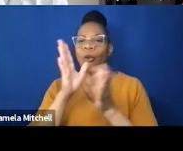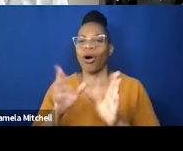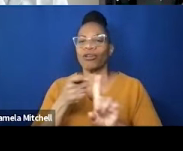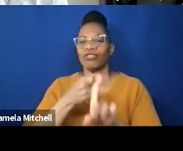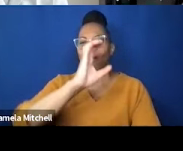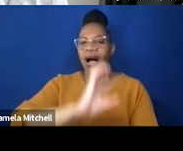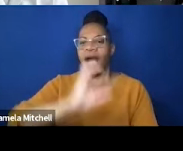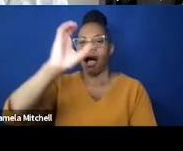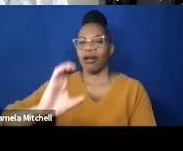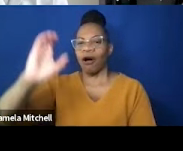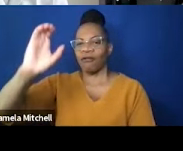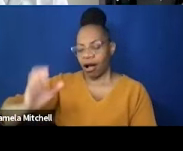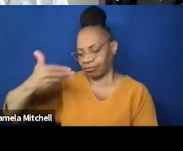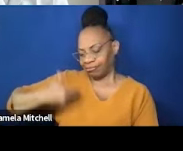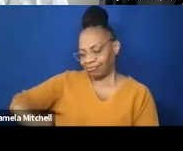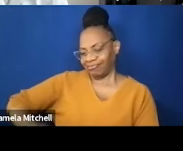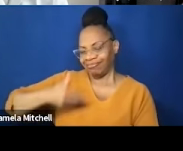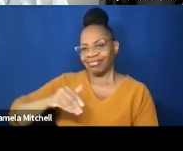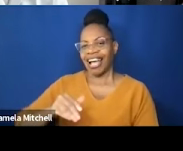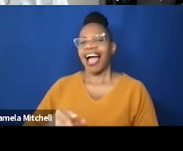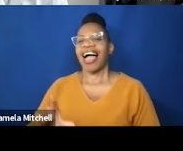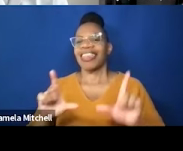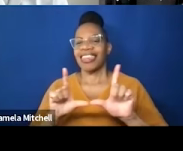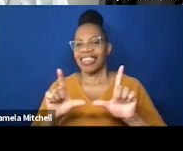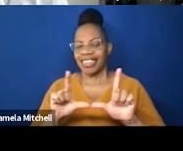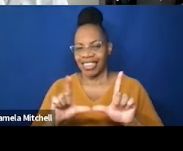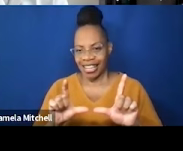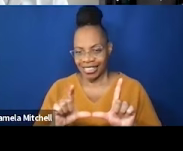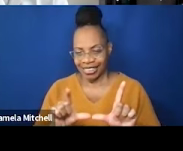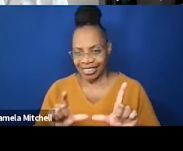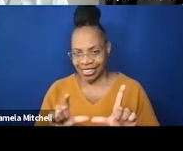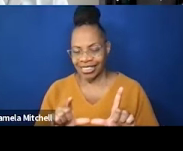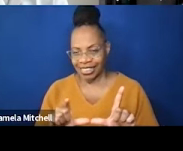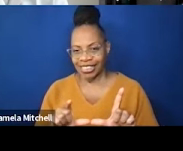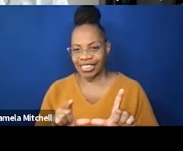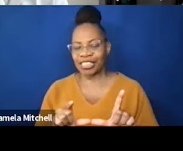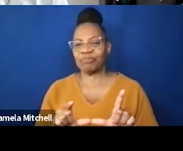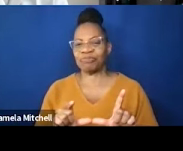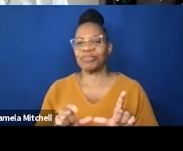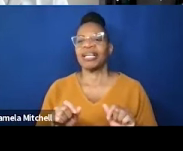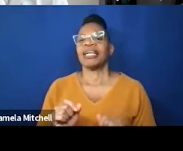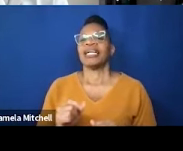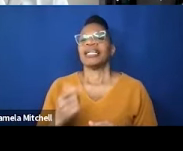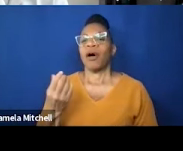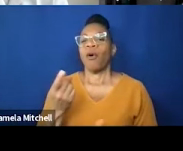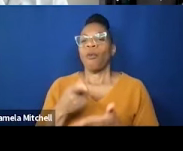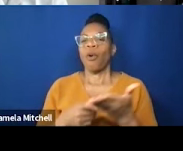I am a licensed professional counselor in Colorado. Some of what Angela didn't share is a lot of my clinical work